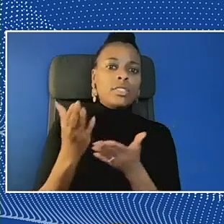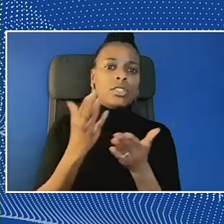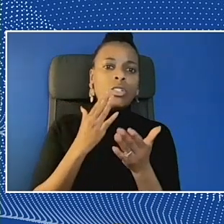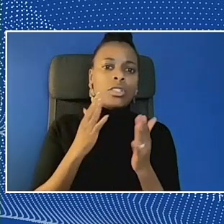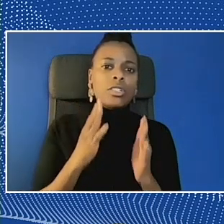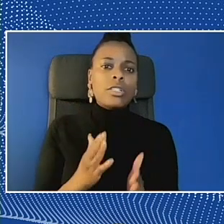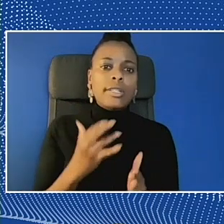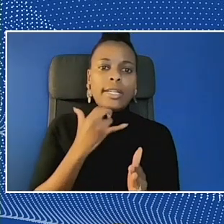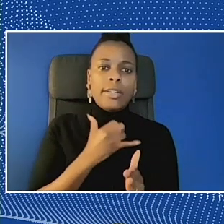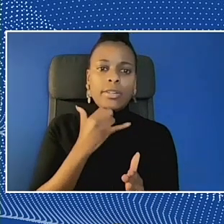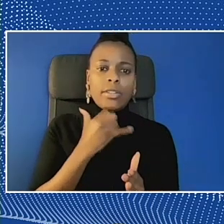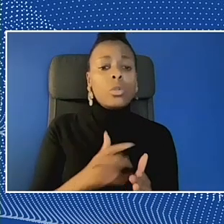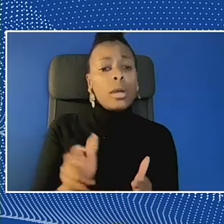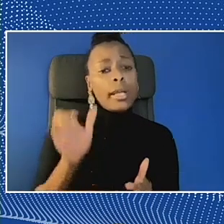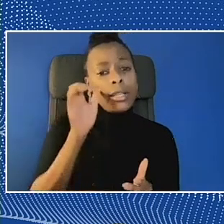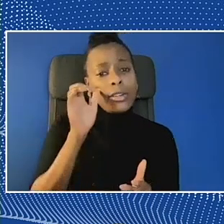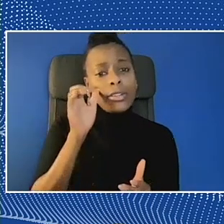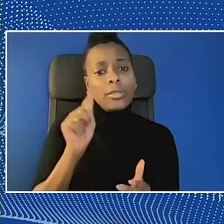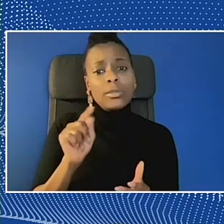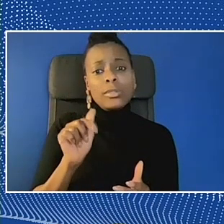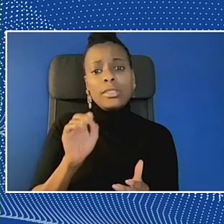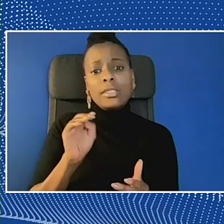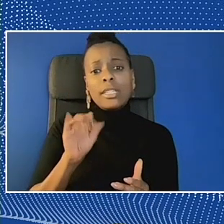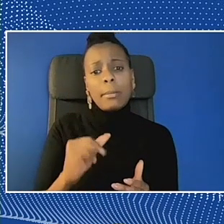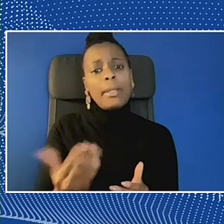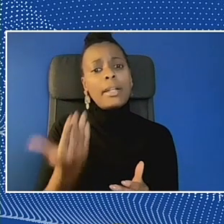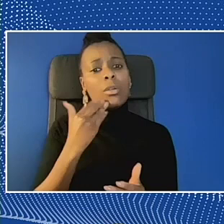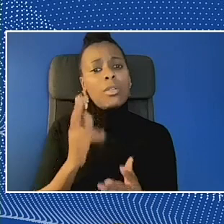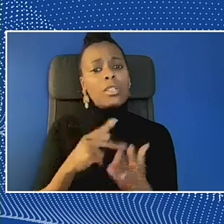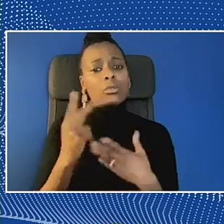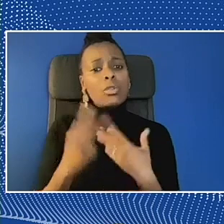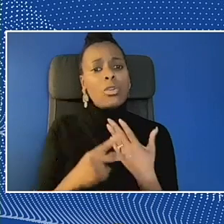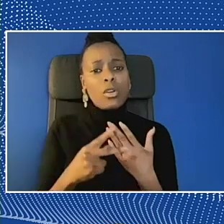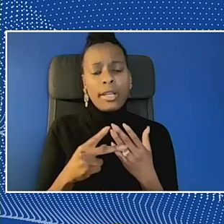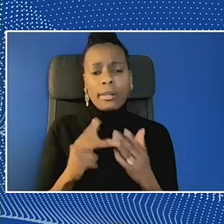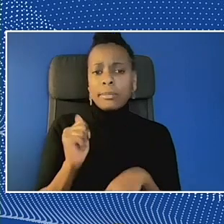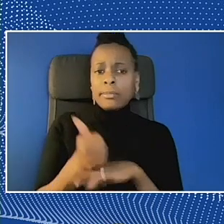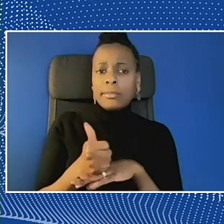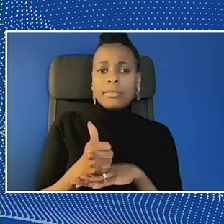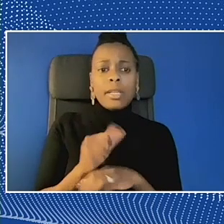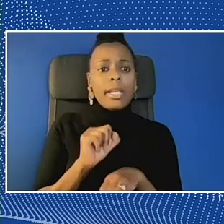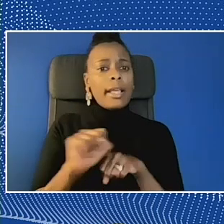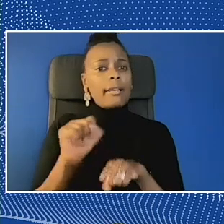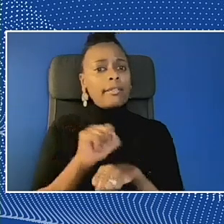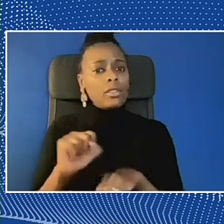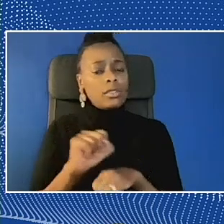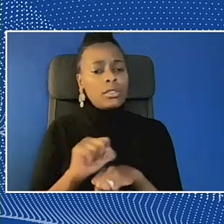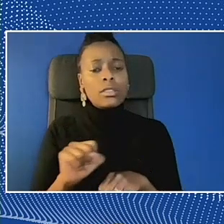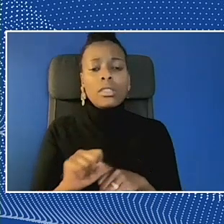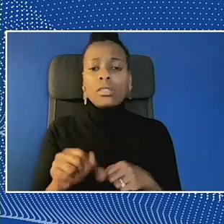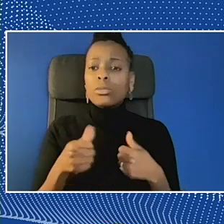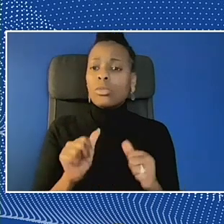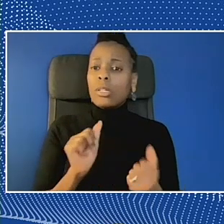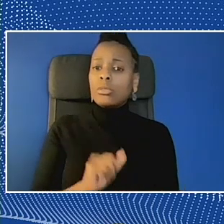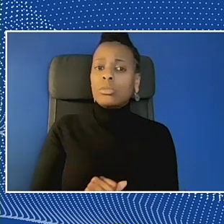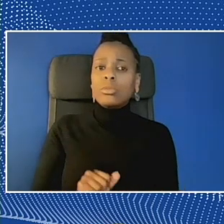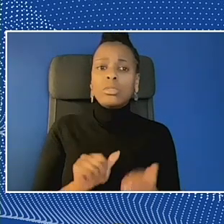that there are programs in place and that there are efforts that are taken to try and address servicer error when it's